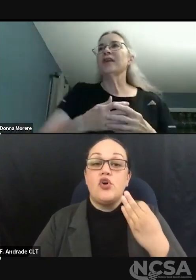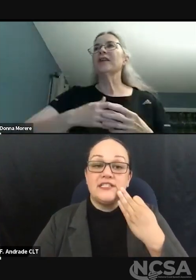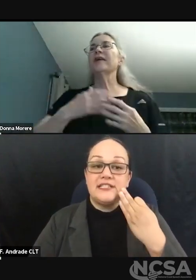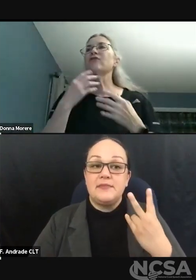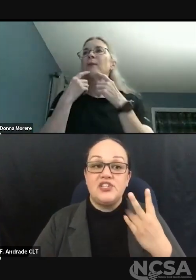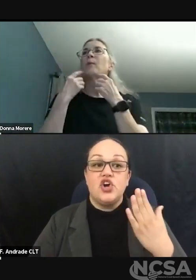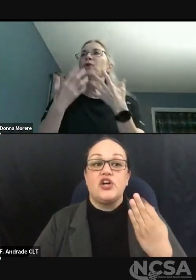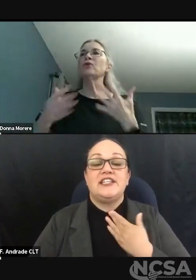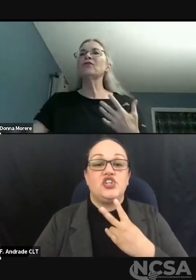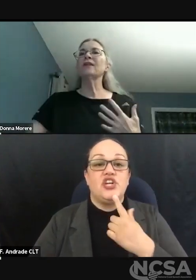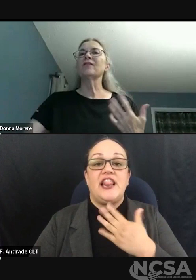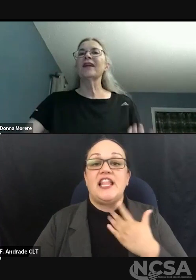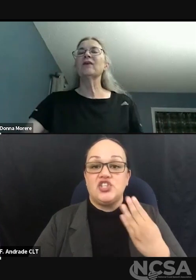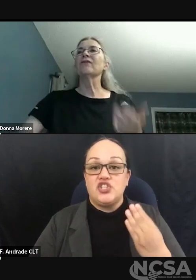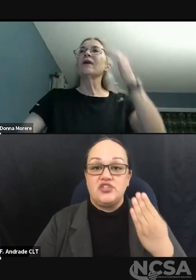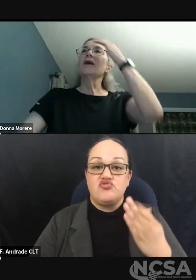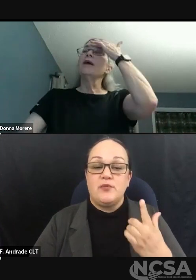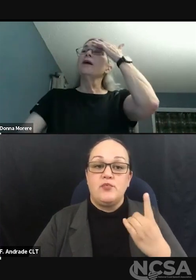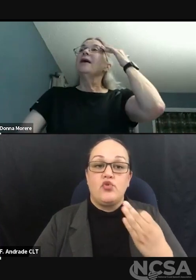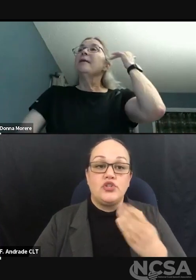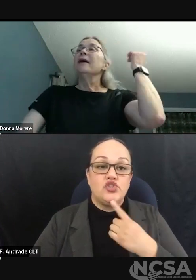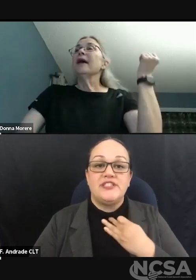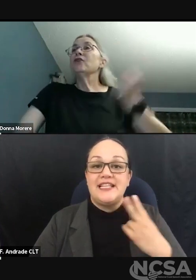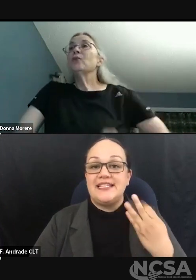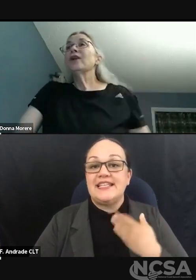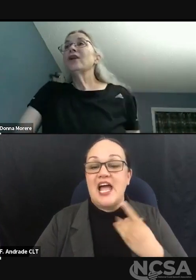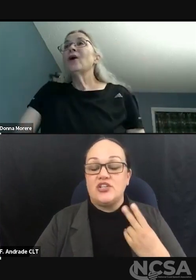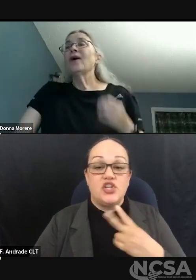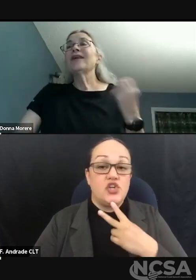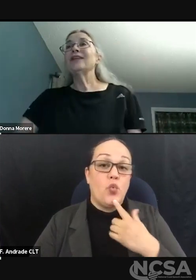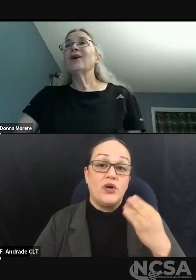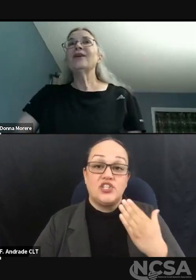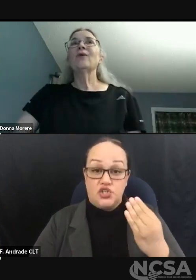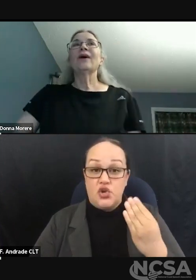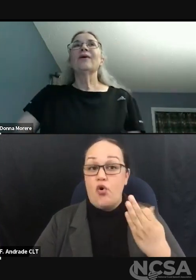they have trouble producing the sounds, and, you wanna know, are they decoding well